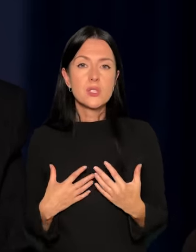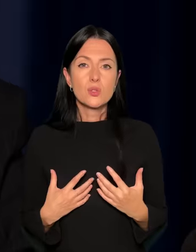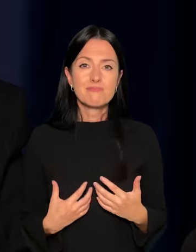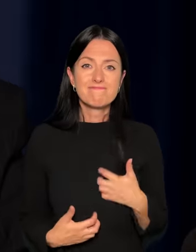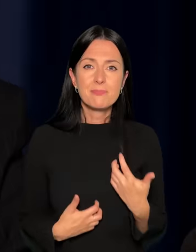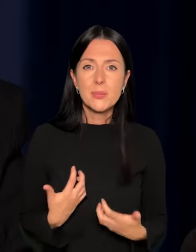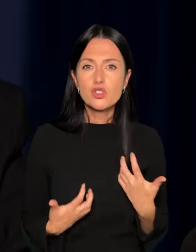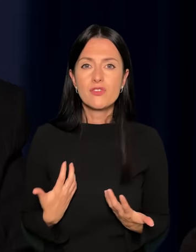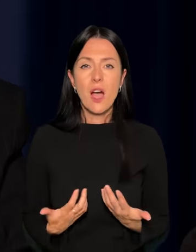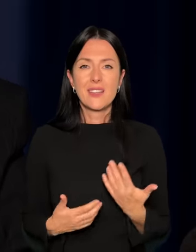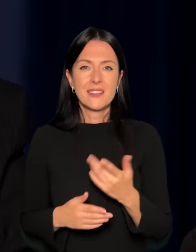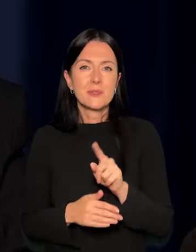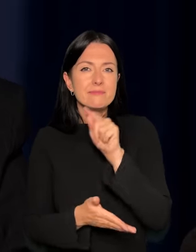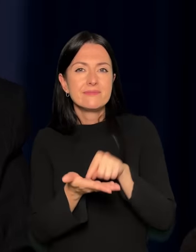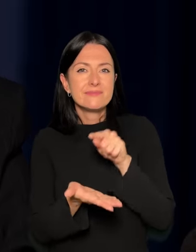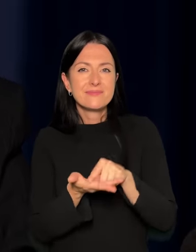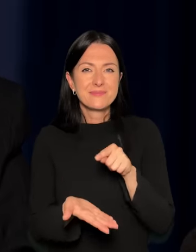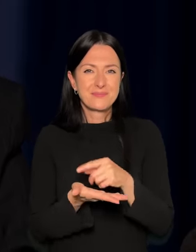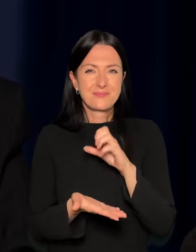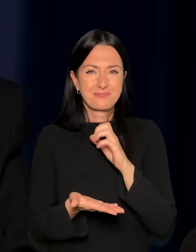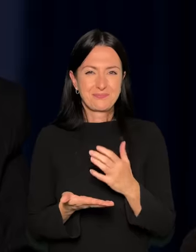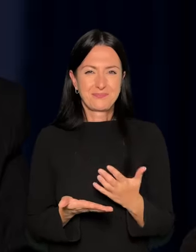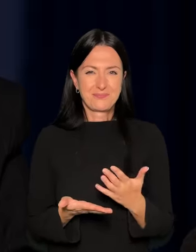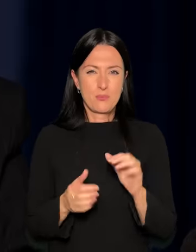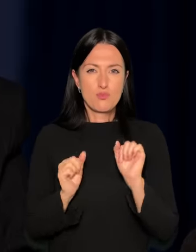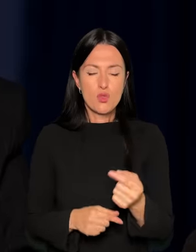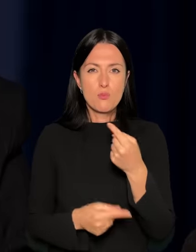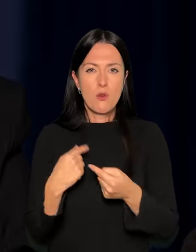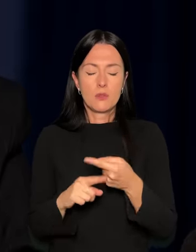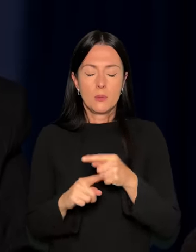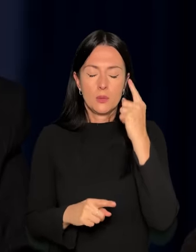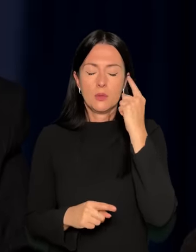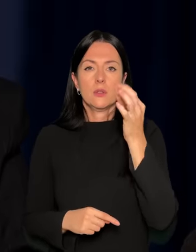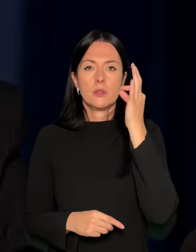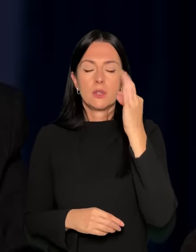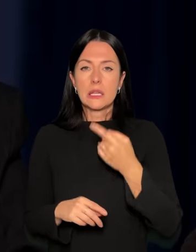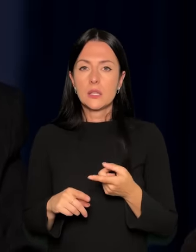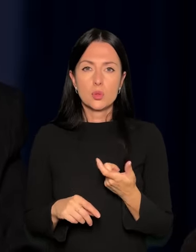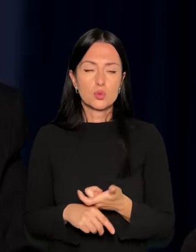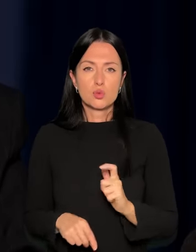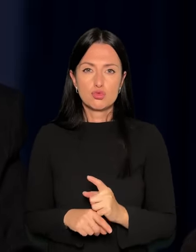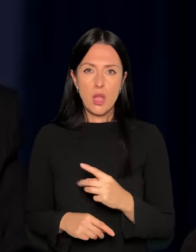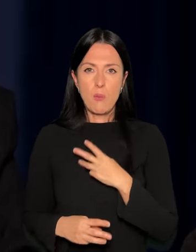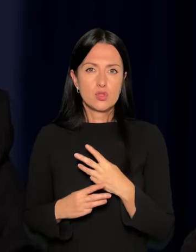By asking clumsy questions, you can turn a person back and seriously affect them emotionally.